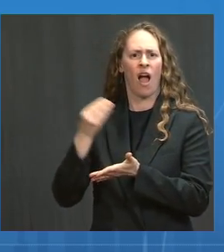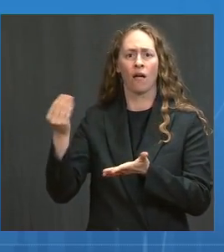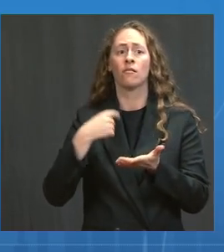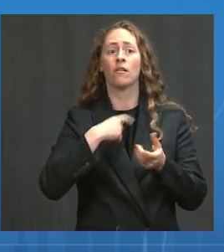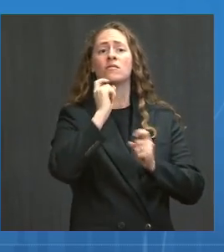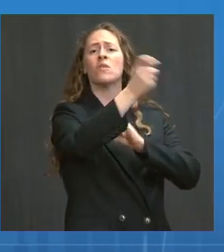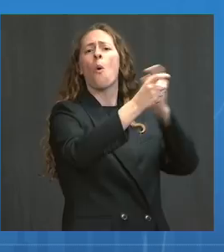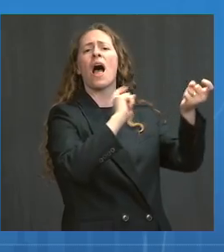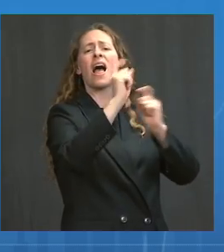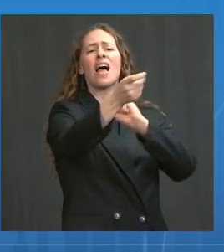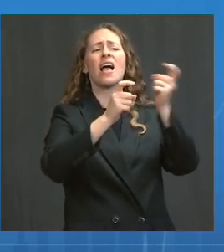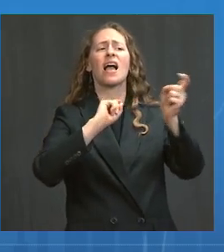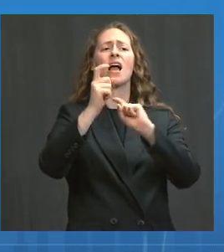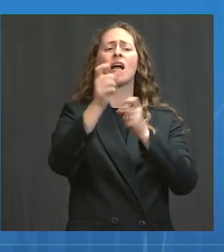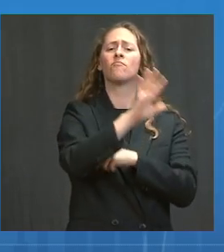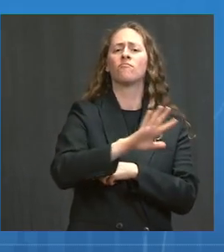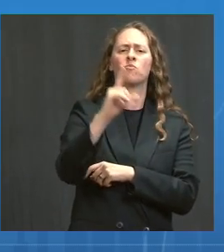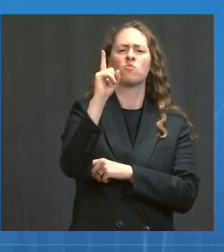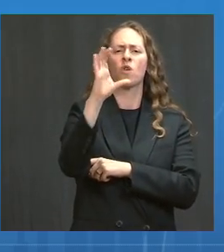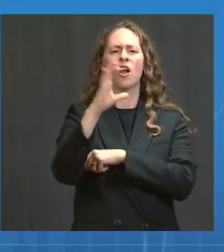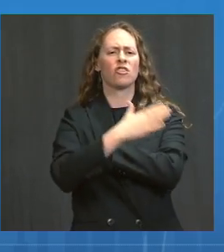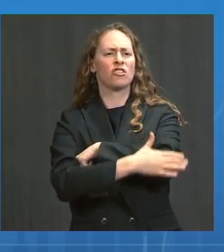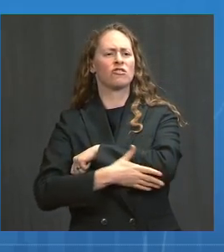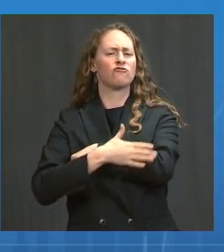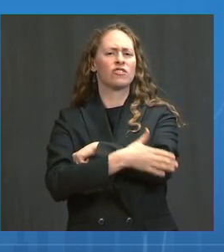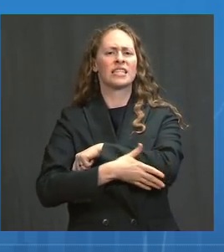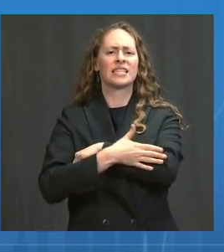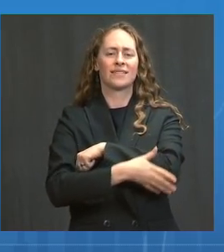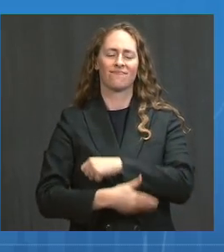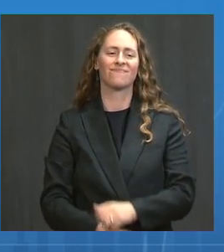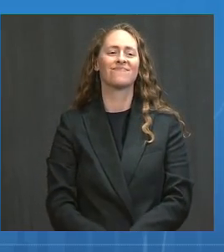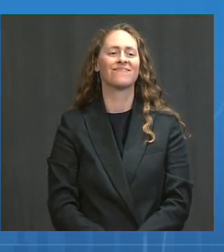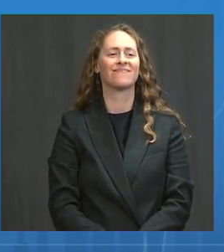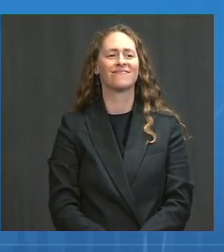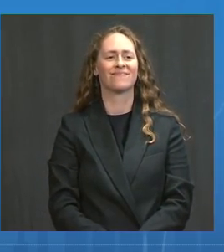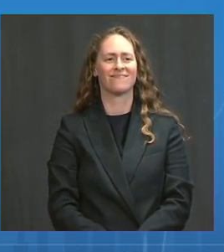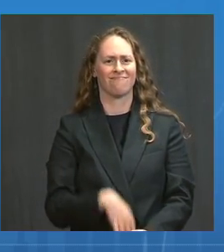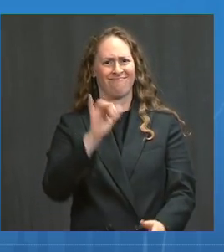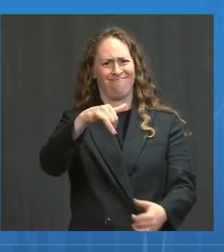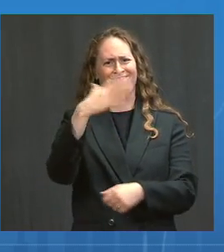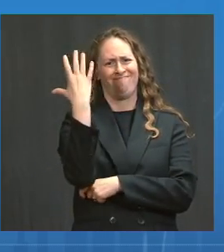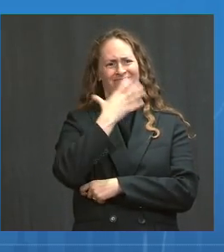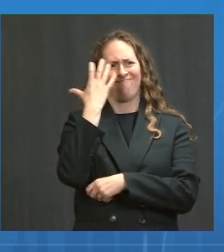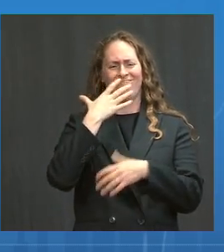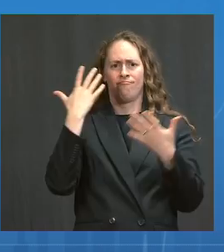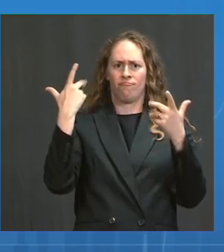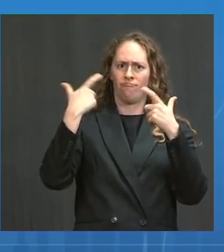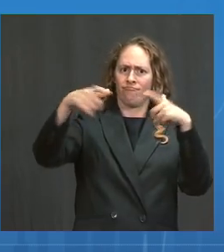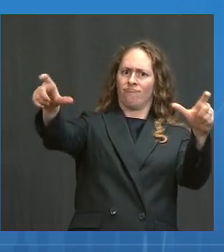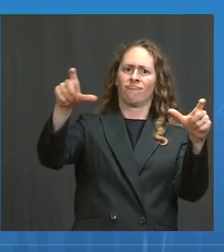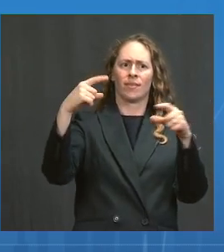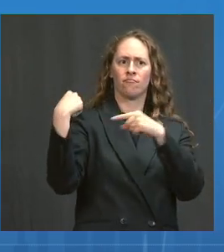This is by far the largest-ever donation of COVID-19 vaccines by a single country.